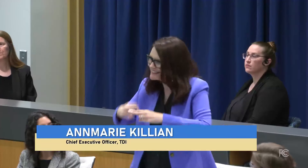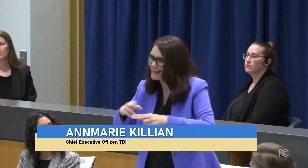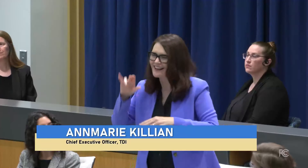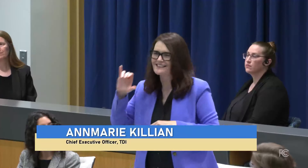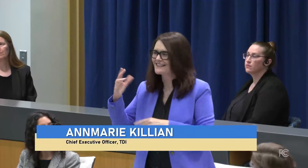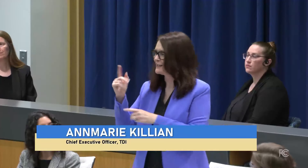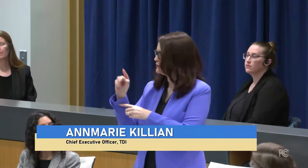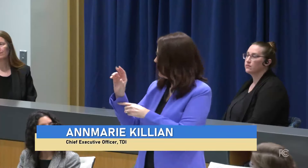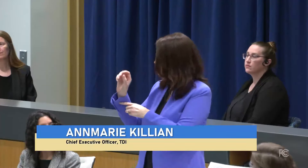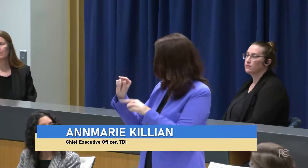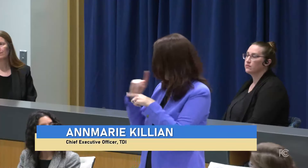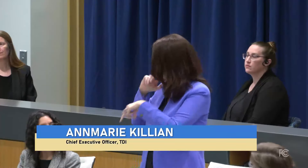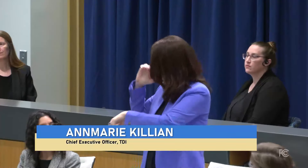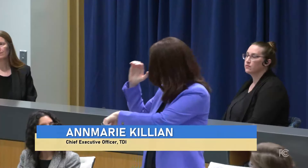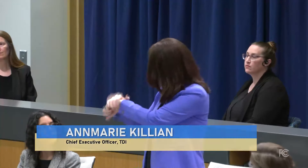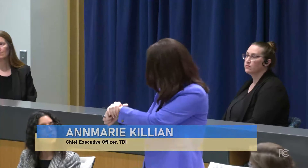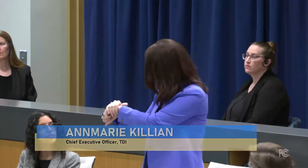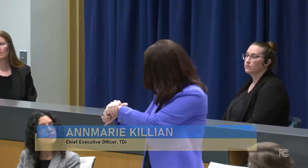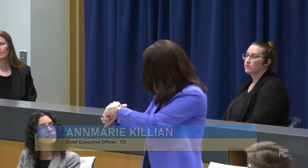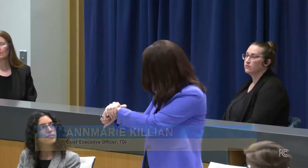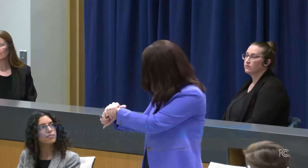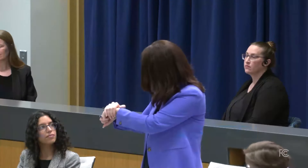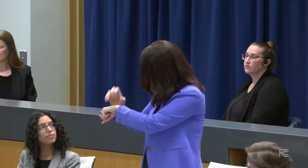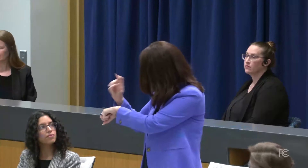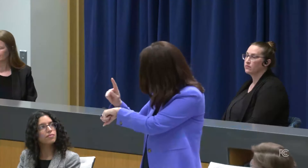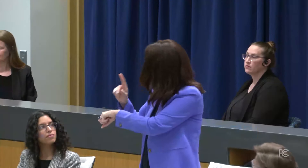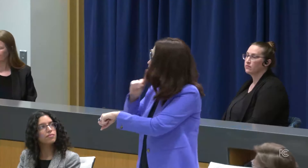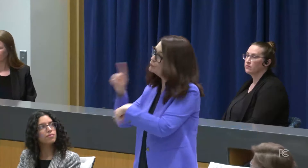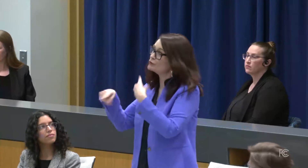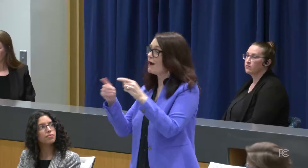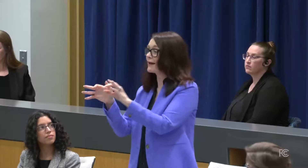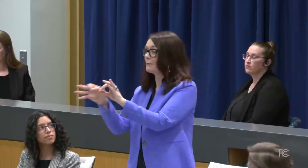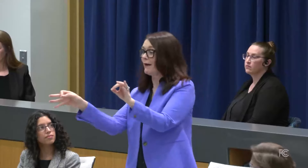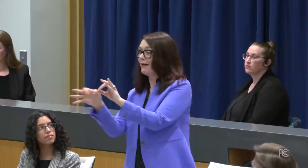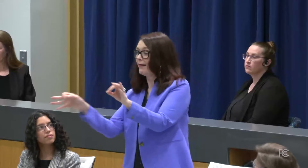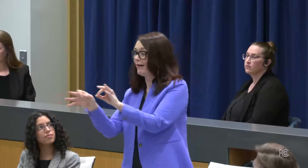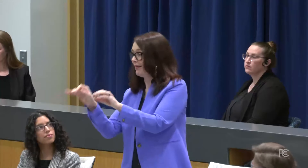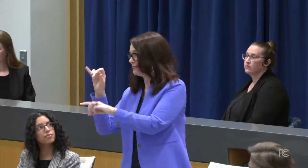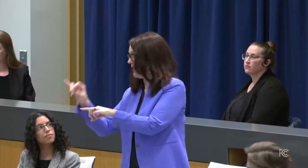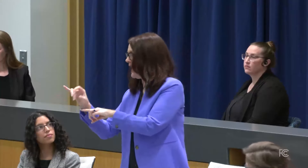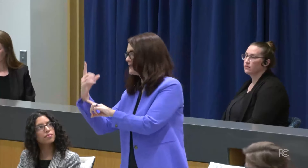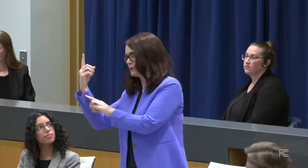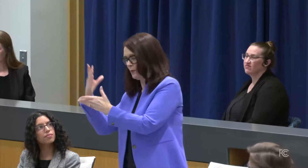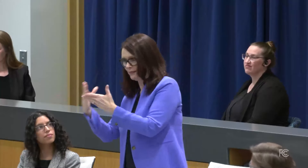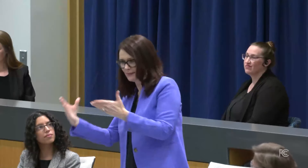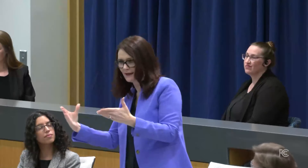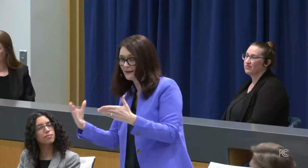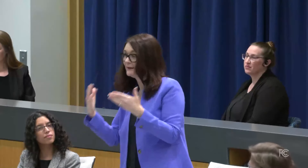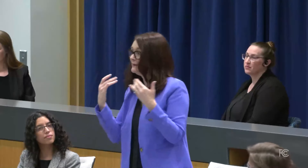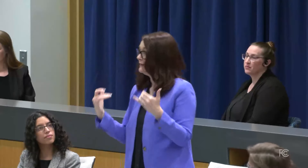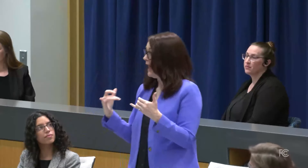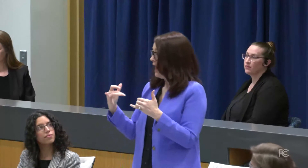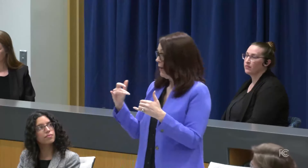ONE GROUP #DEAFSAFEAI AND THERE'S BEEN A LOT OF DISCUSSION ABOUT CHATBOTS REPLACING OR INSTEAD OF